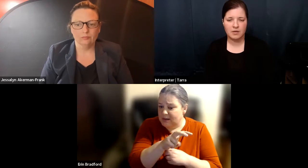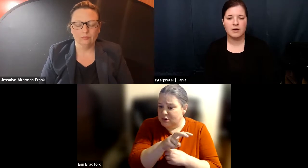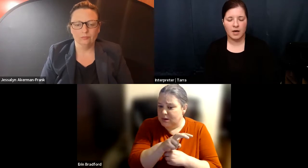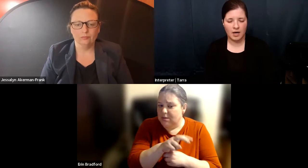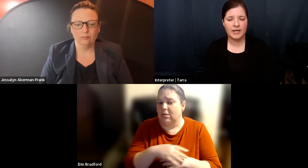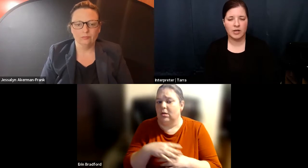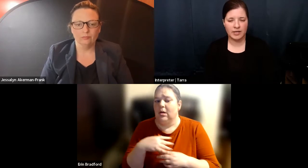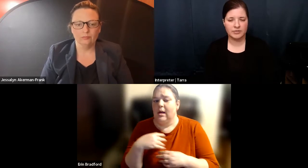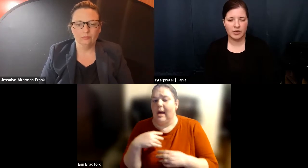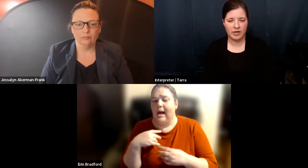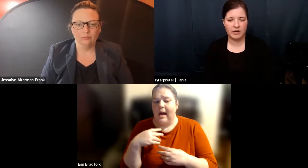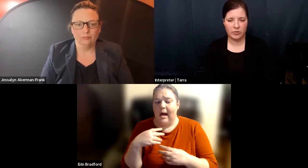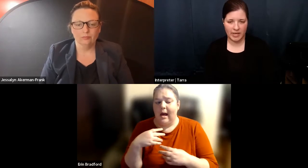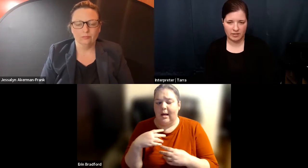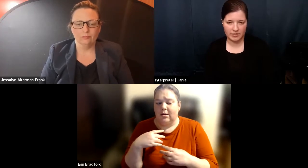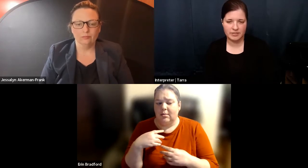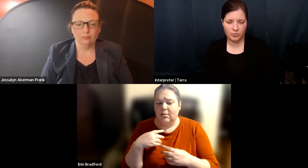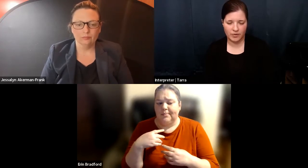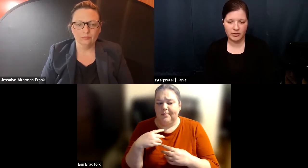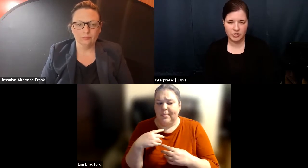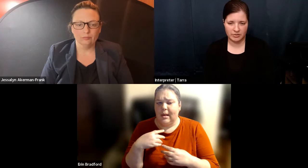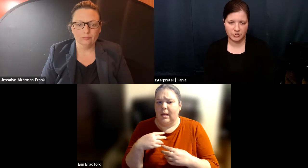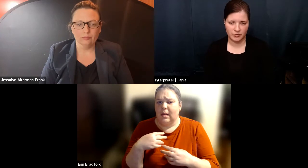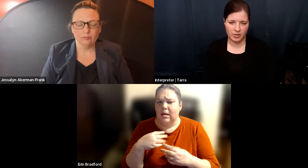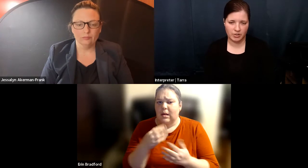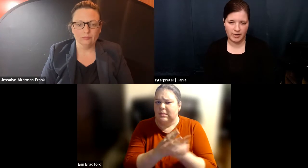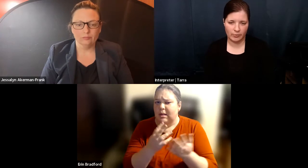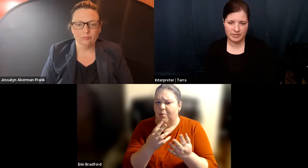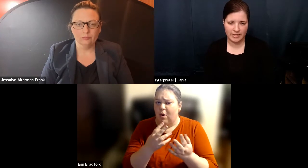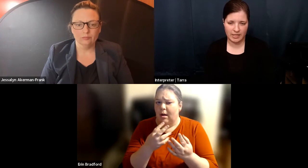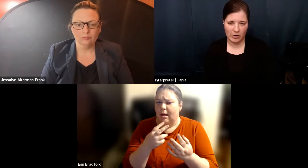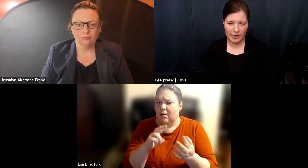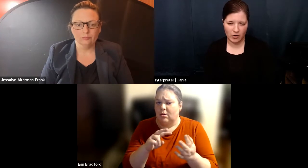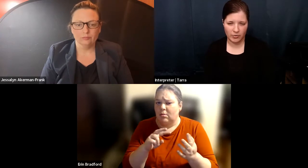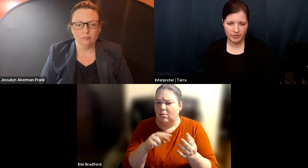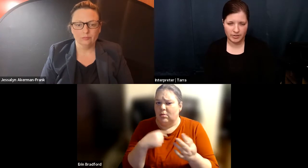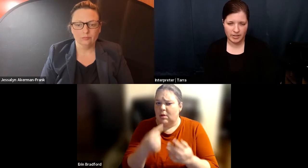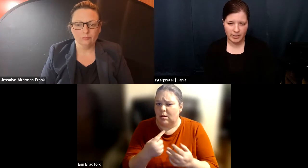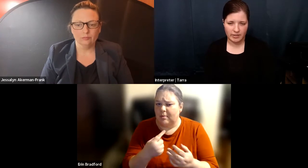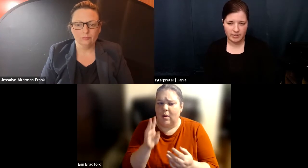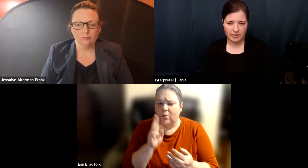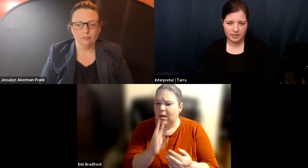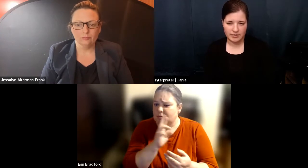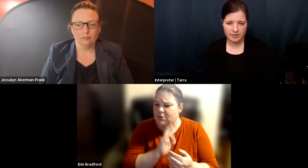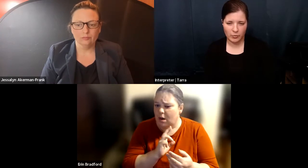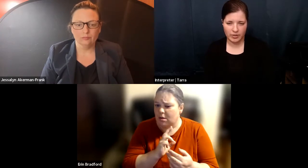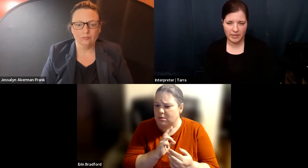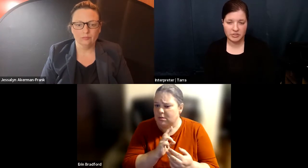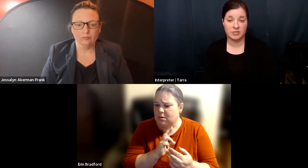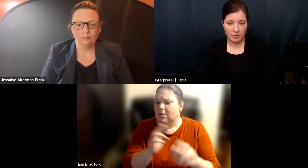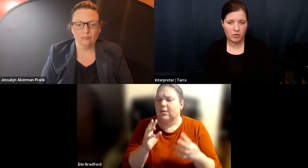I'm just thinking of what challenges I have.